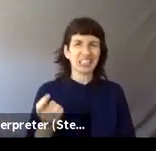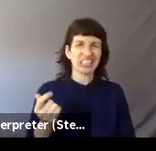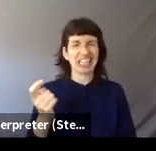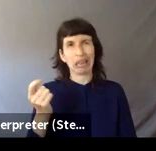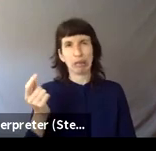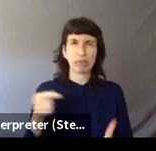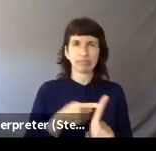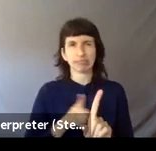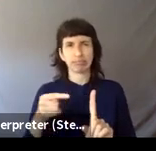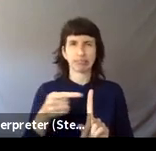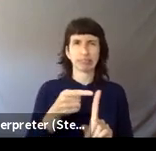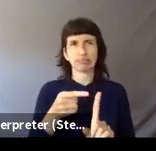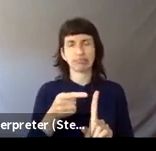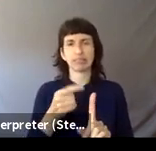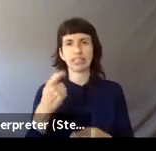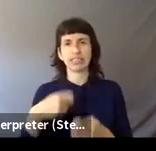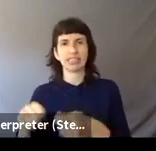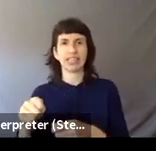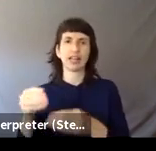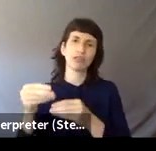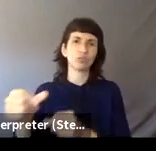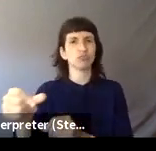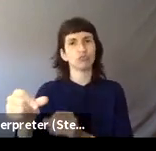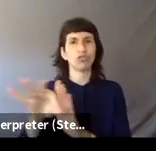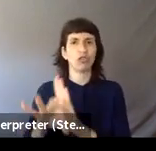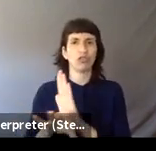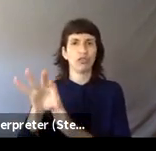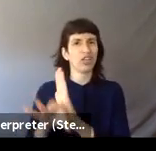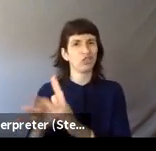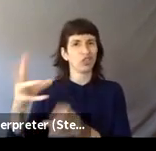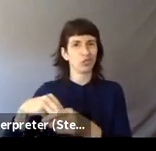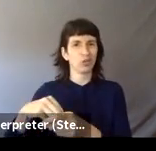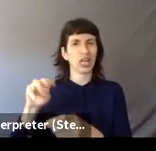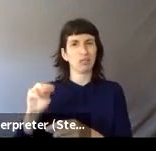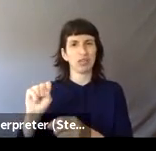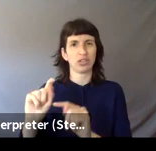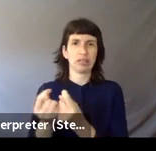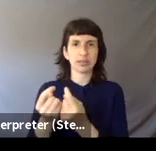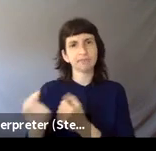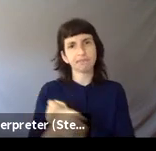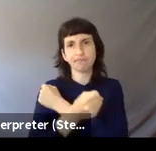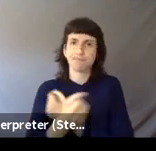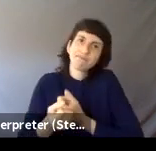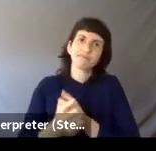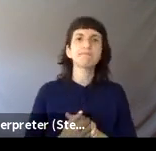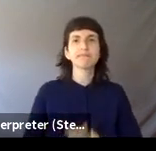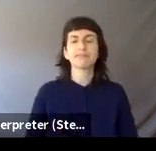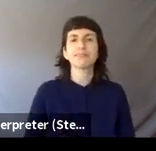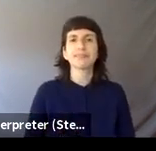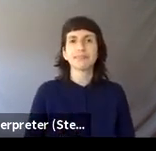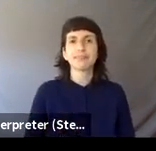You might try that and see if that works for you.